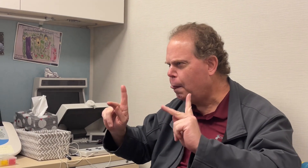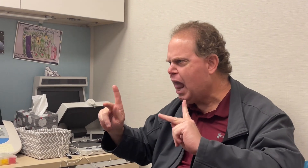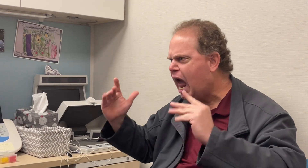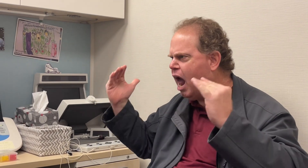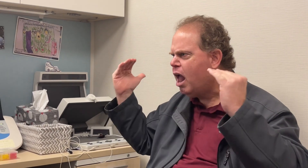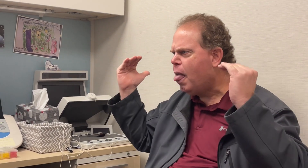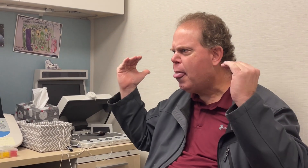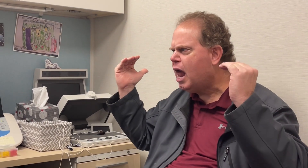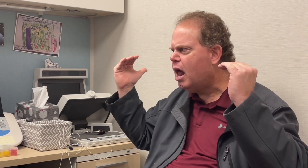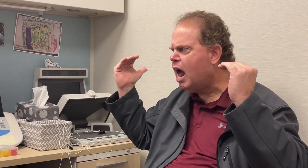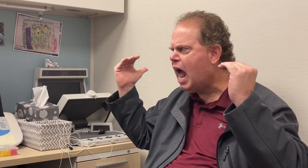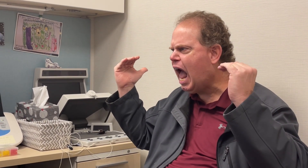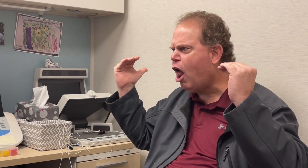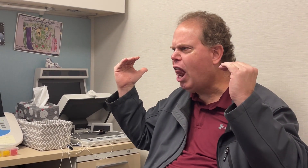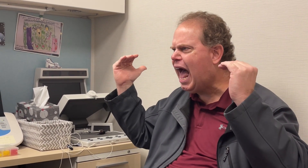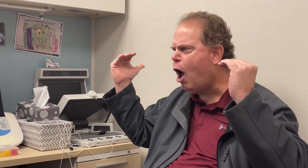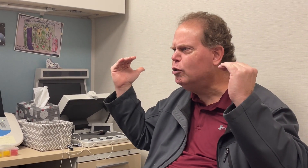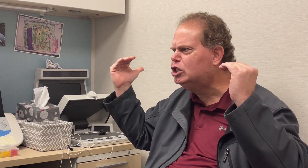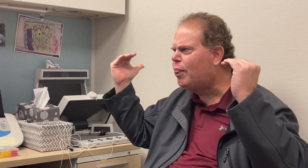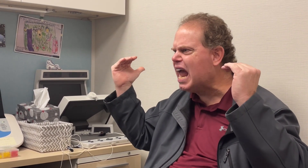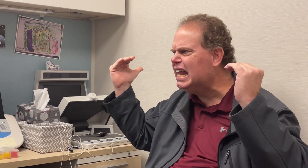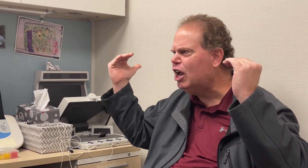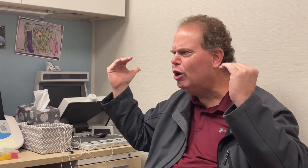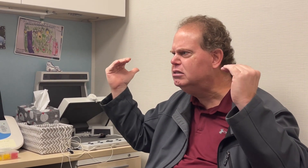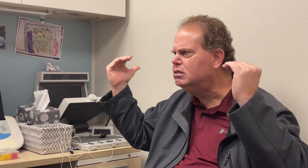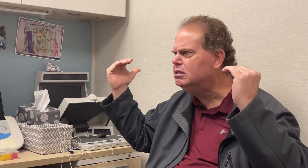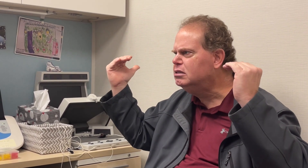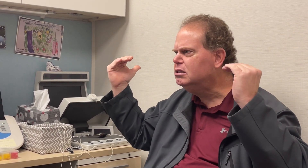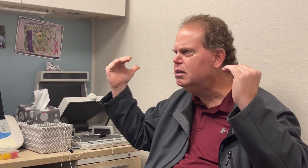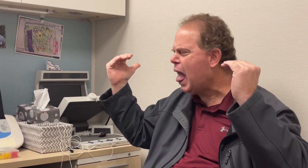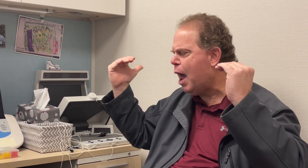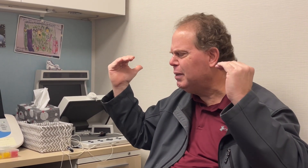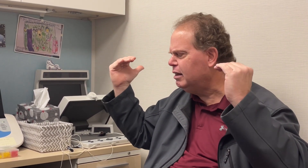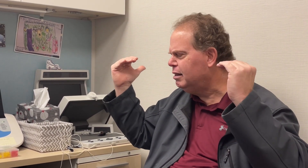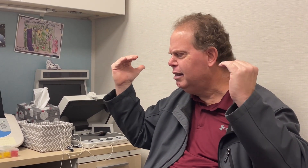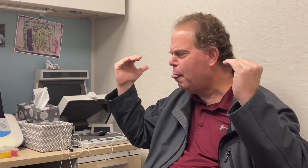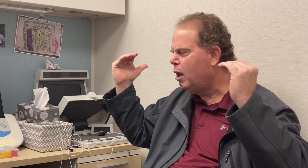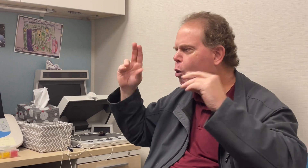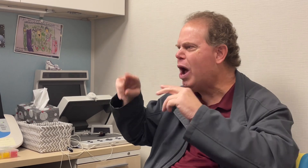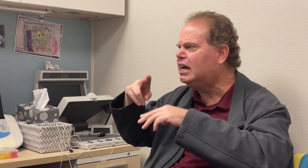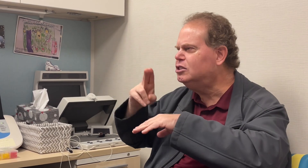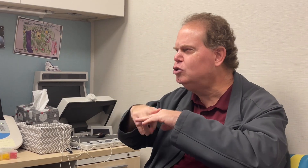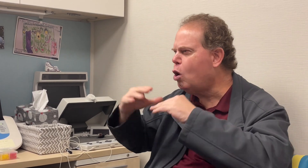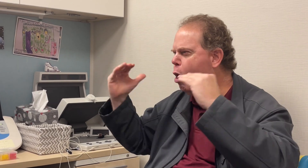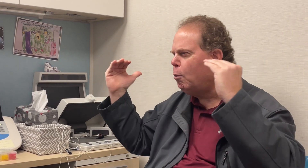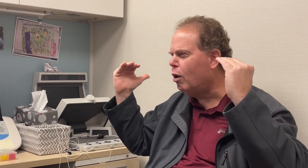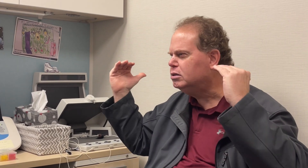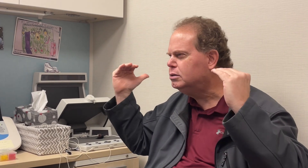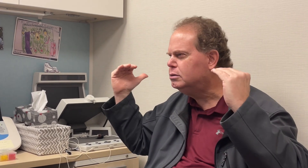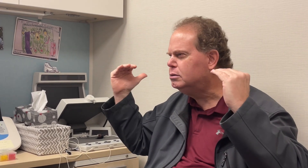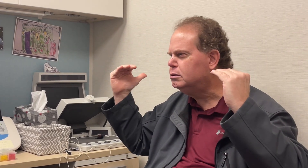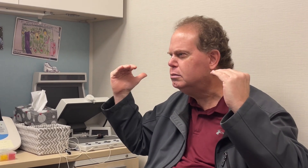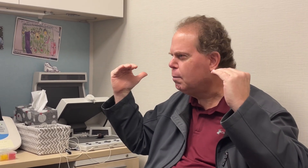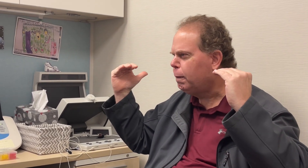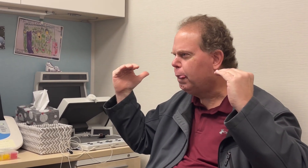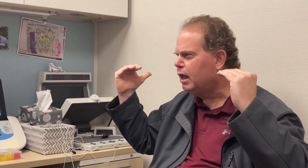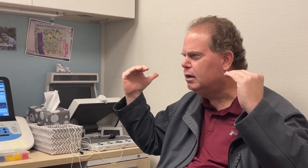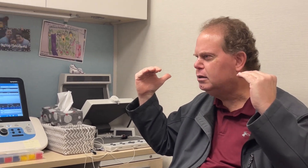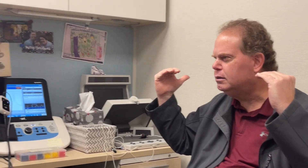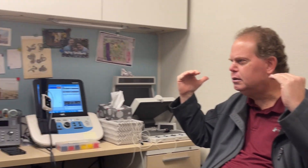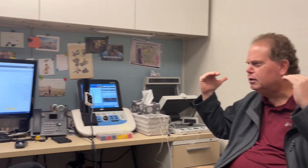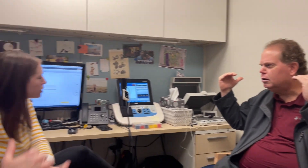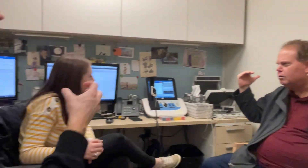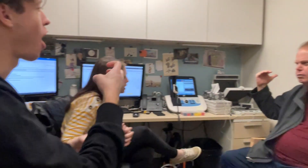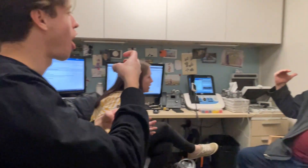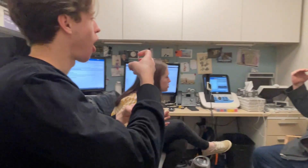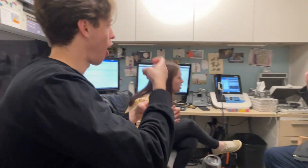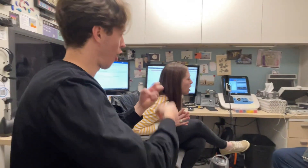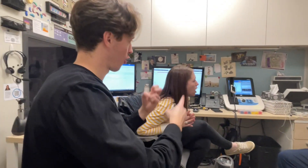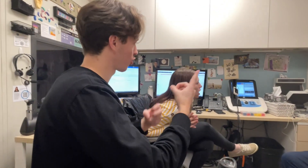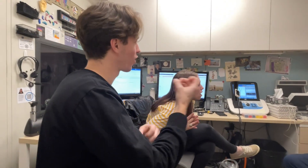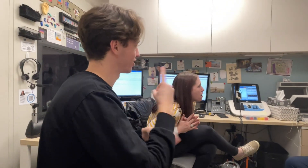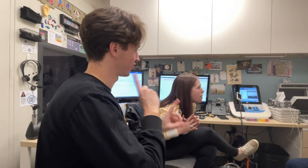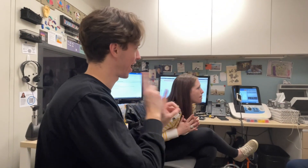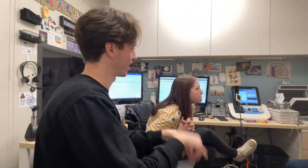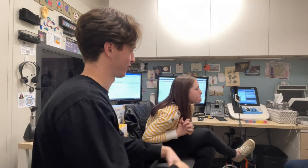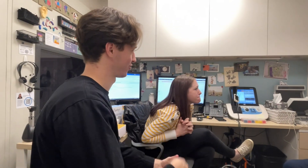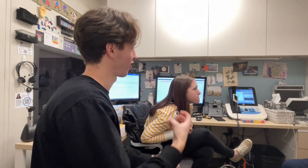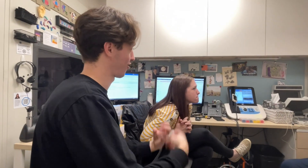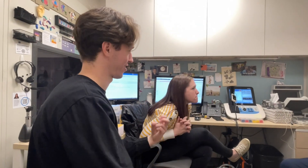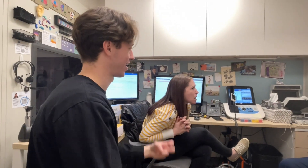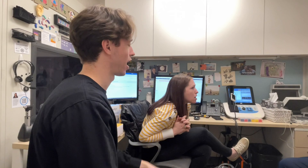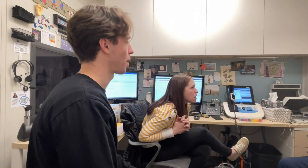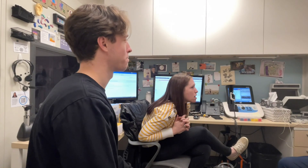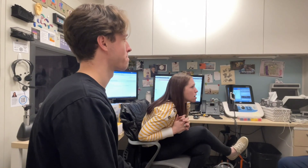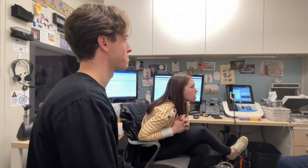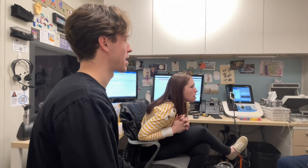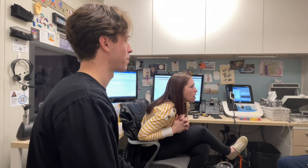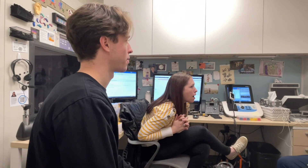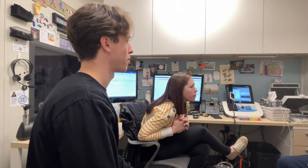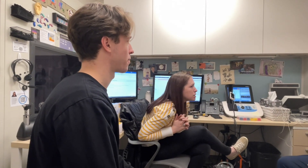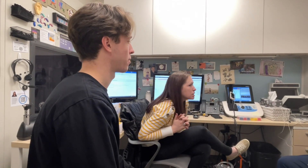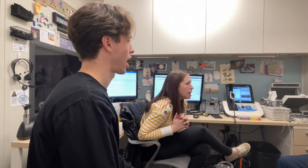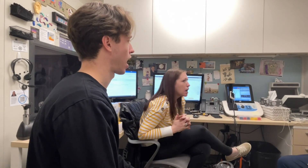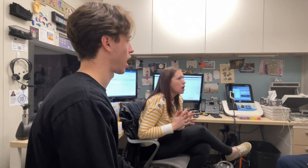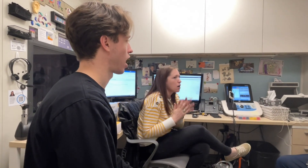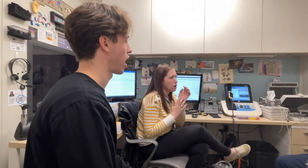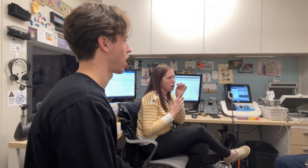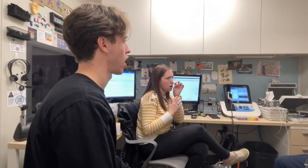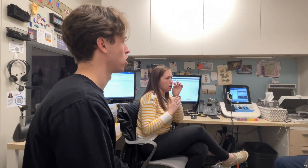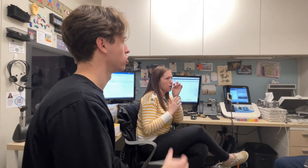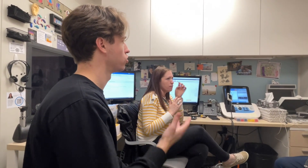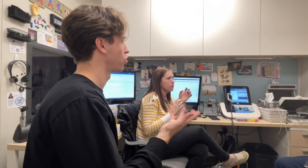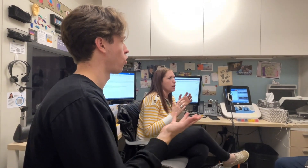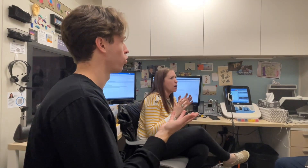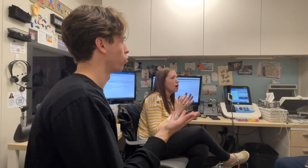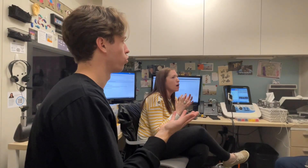yeah how did I he I mean like normal that's a hard question to answer um I would say a a